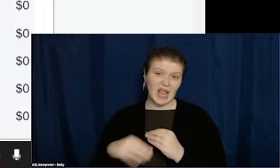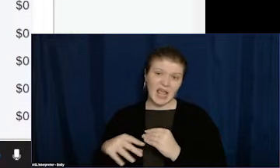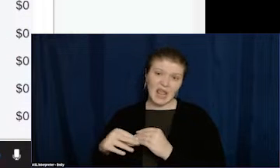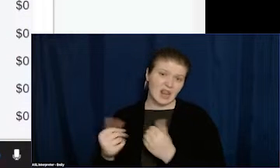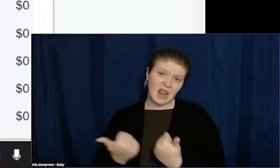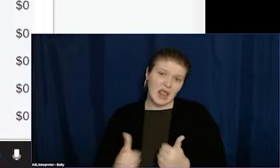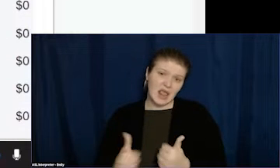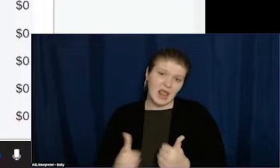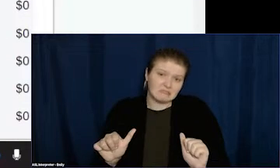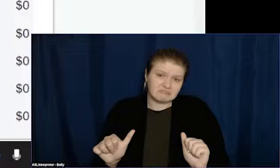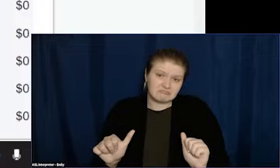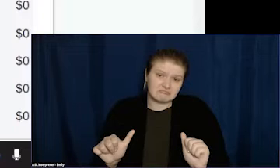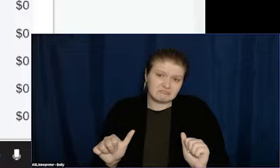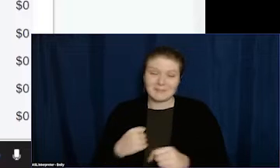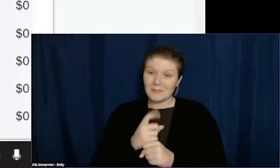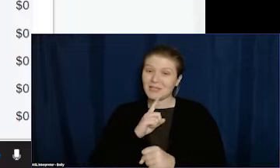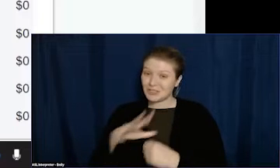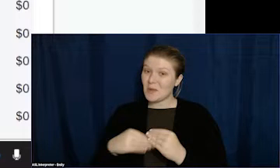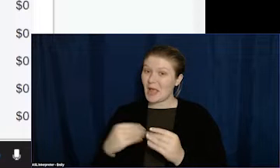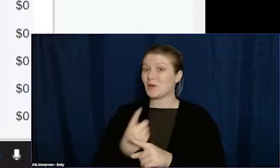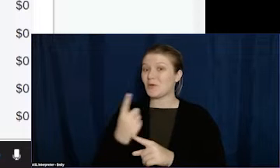You know, just make sure you add what is appropriate for your solicitation.